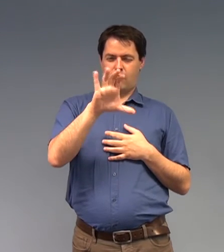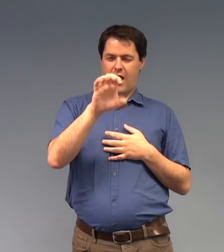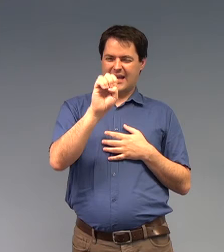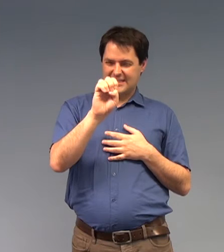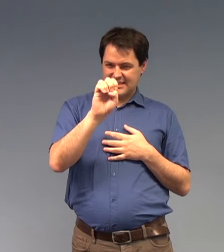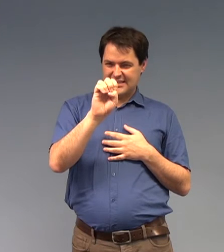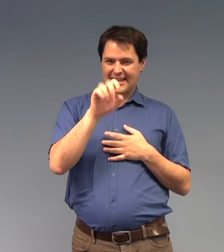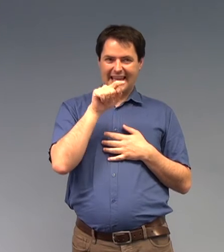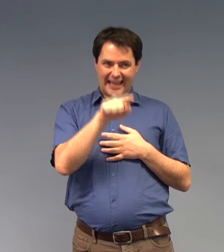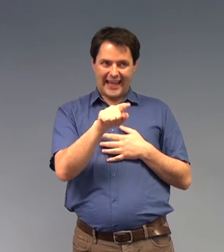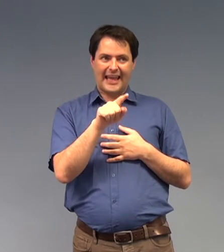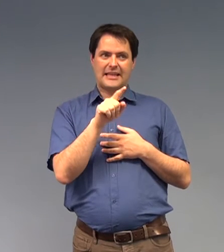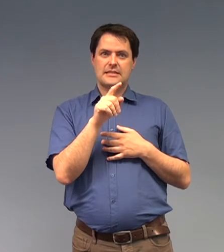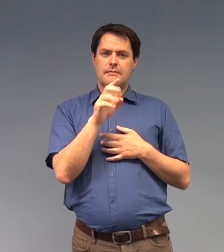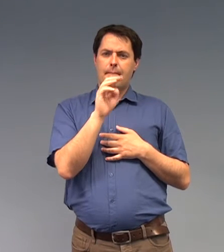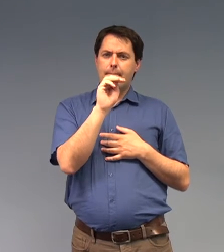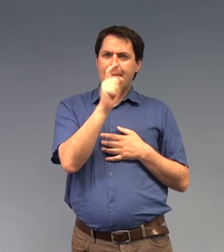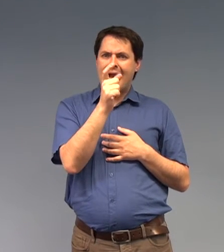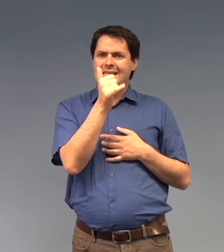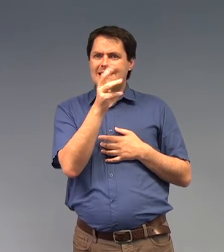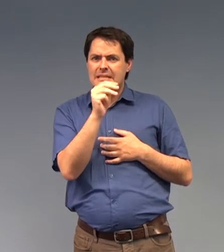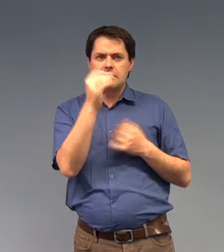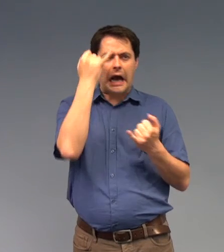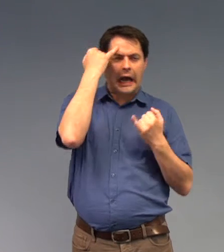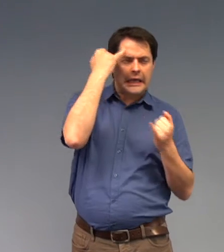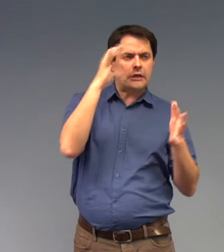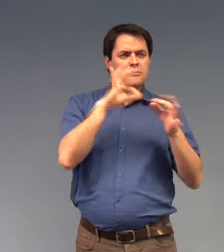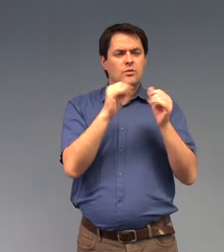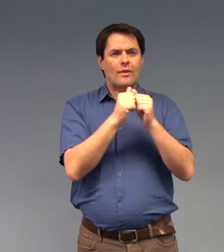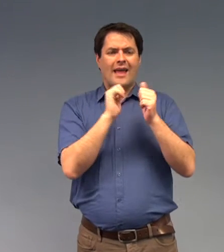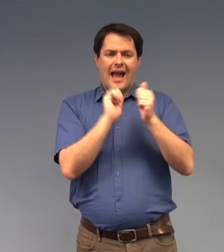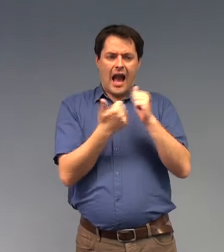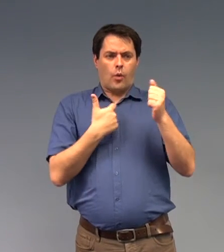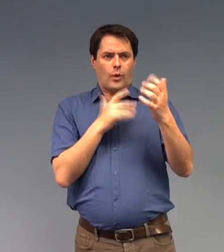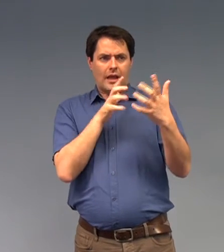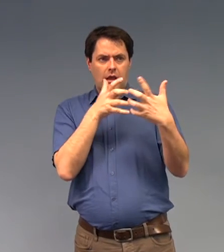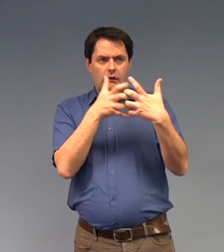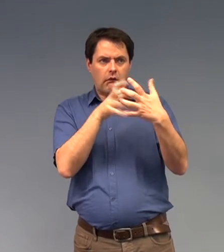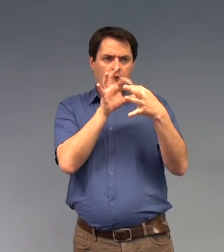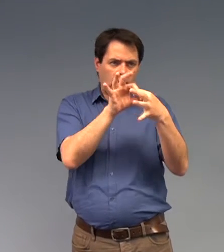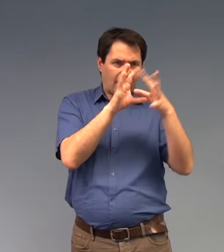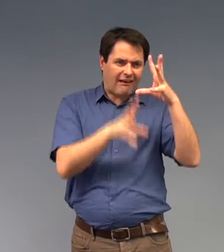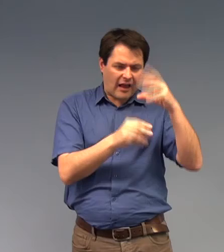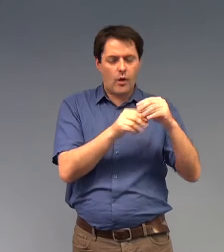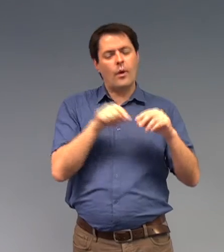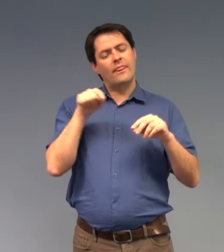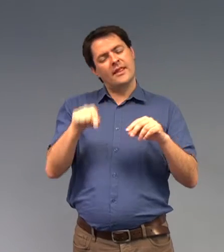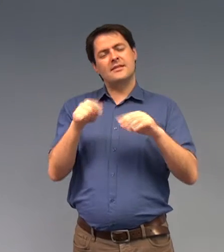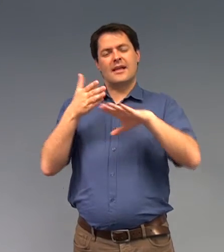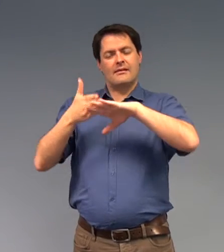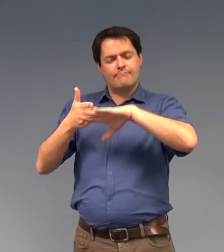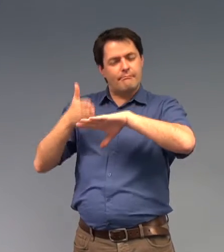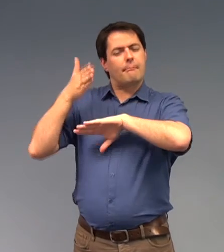Many of you may be familiar with Grice and his maxims of communication.